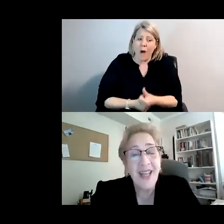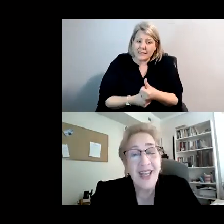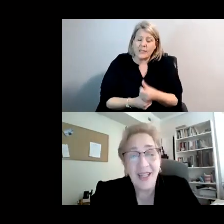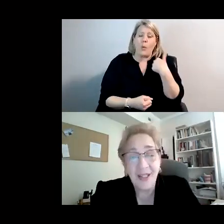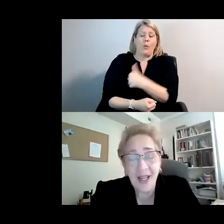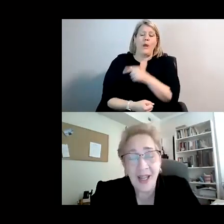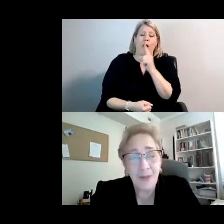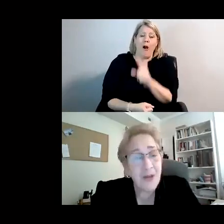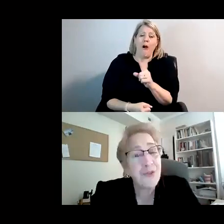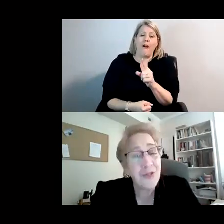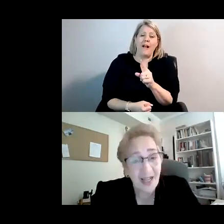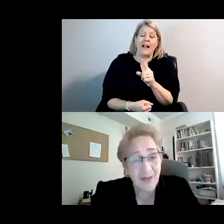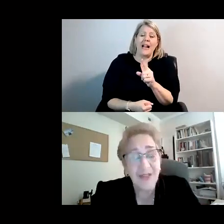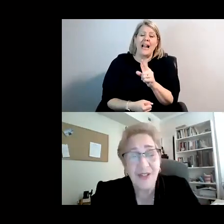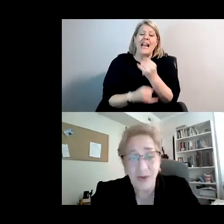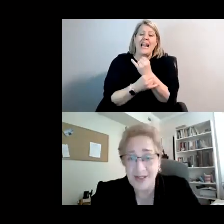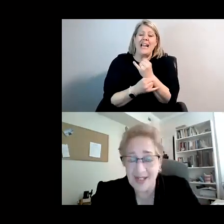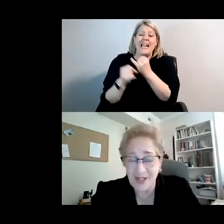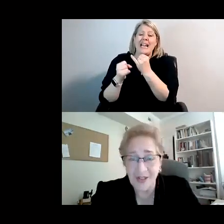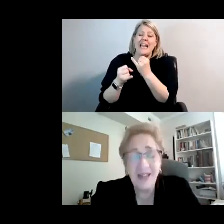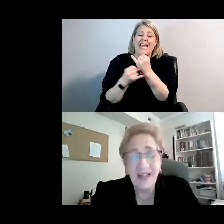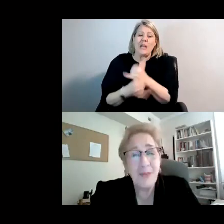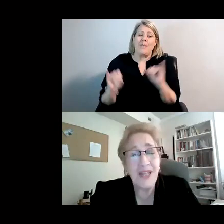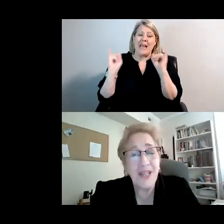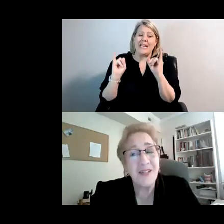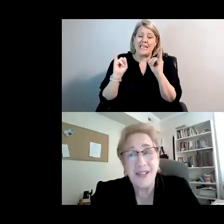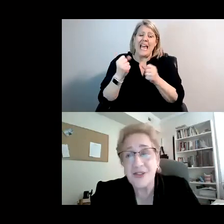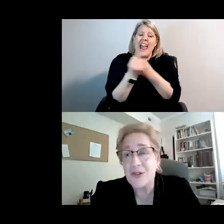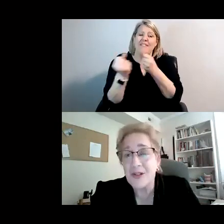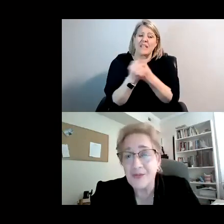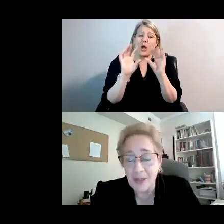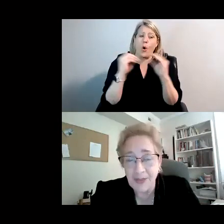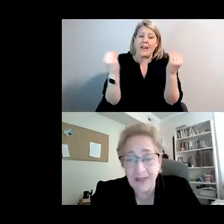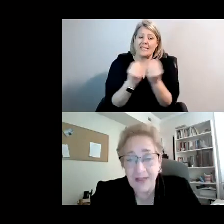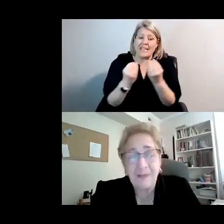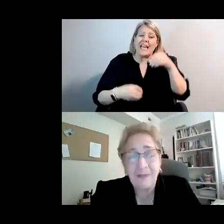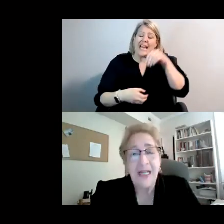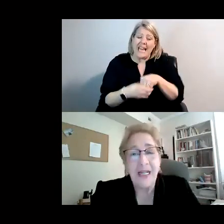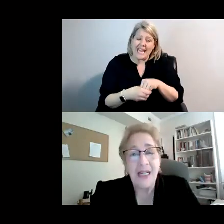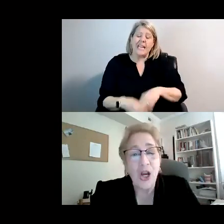monitoring and advocacy organization based in the District of Columbia.